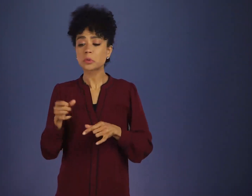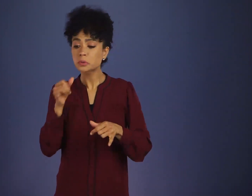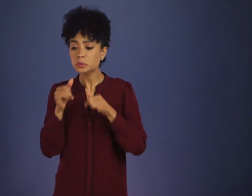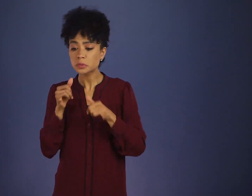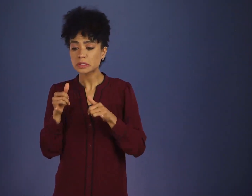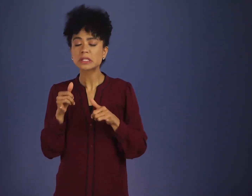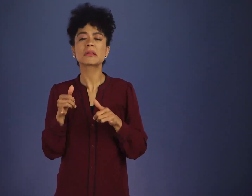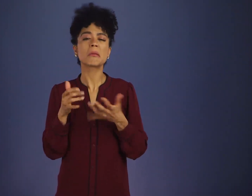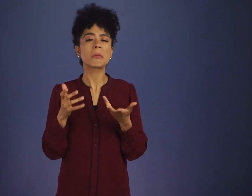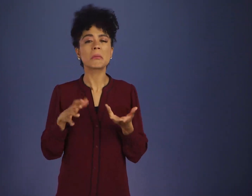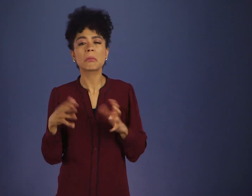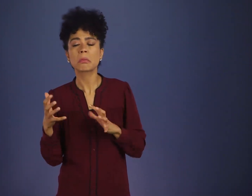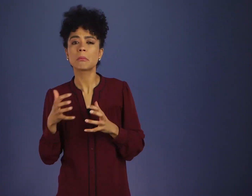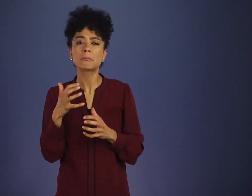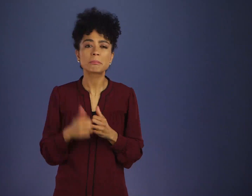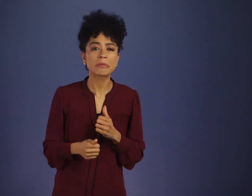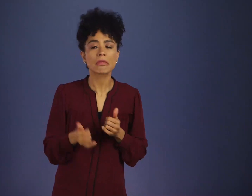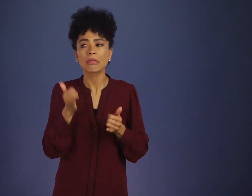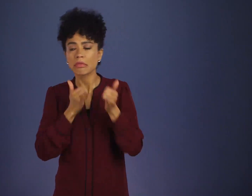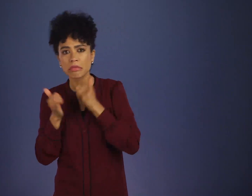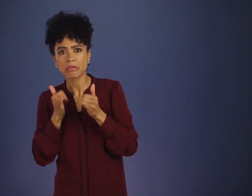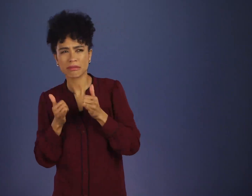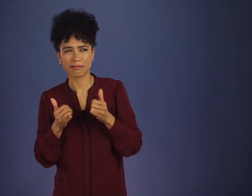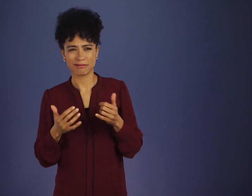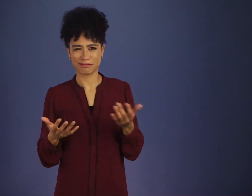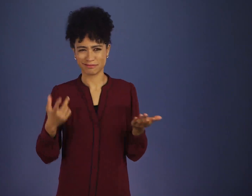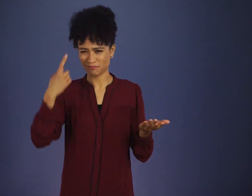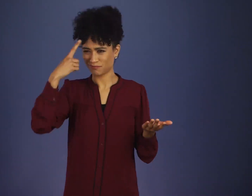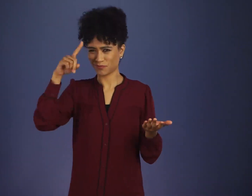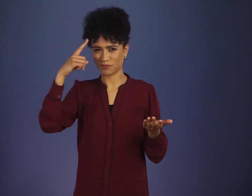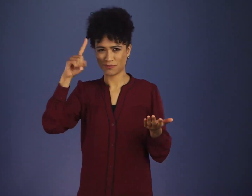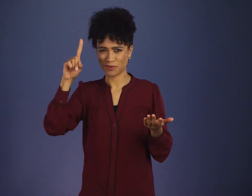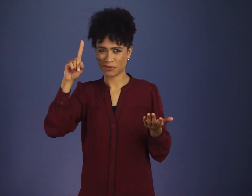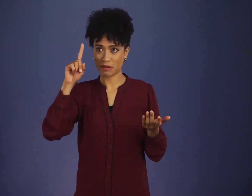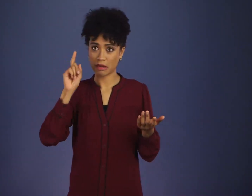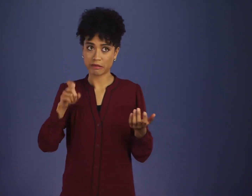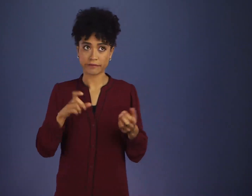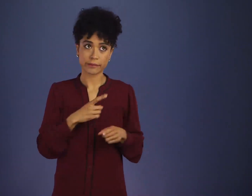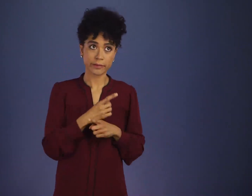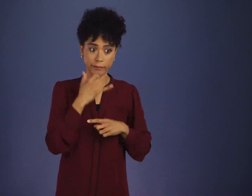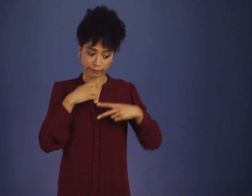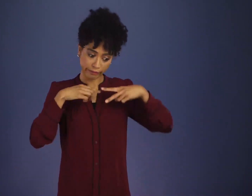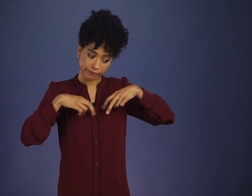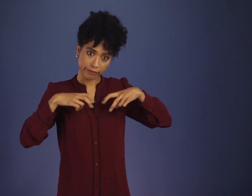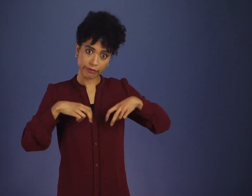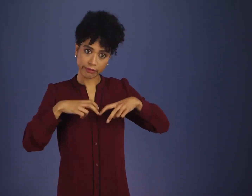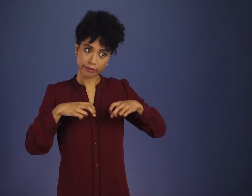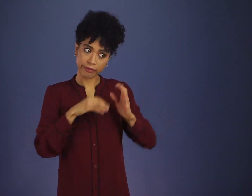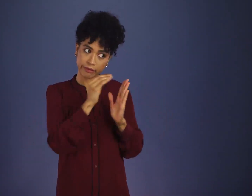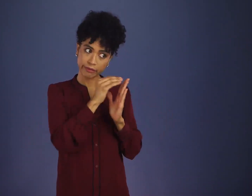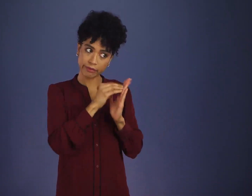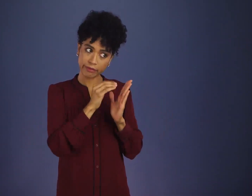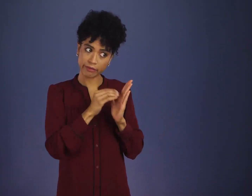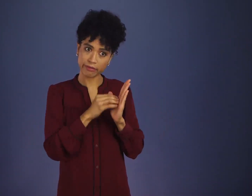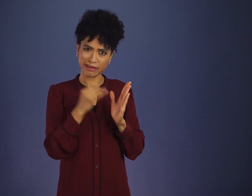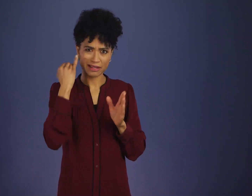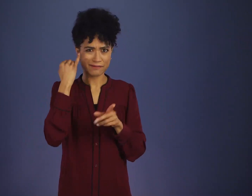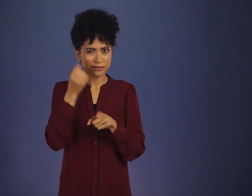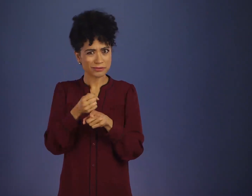If we were pretty nice people all along, except for our drinking, what need is there for a moral inventory now that we are sober?